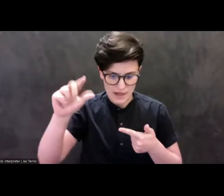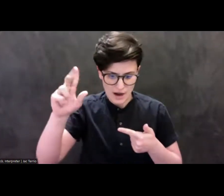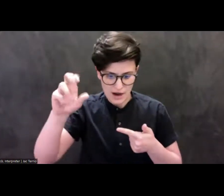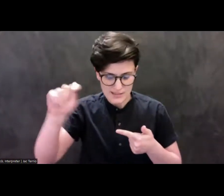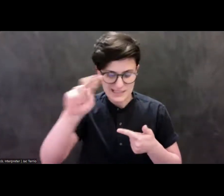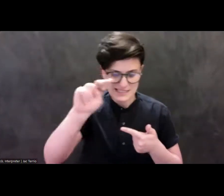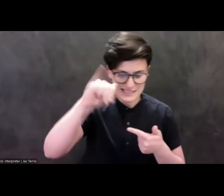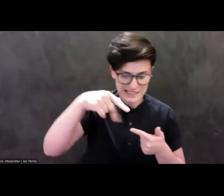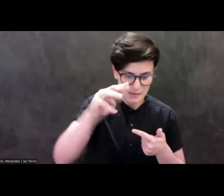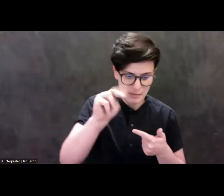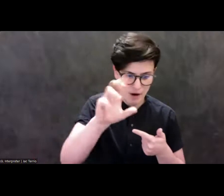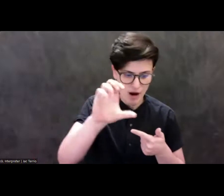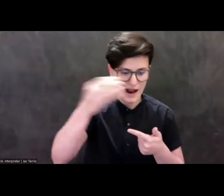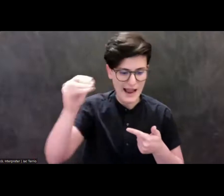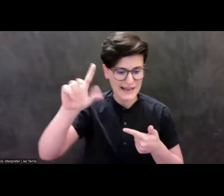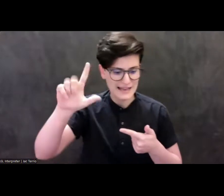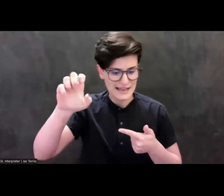land throughout generations.